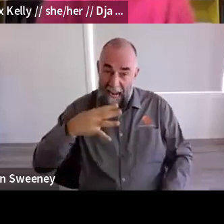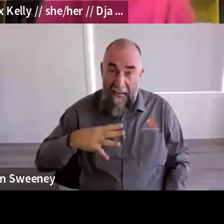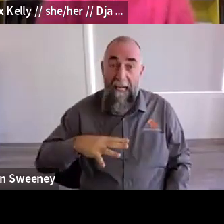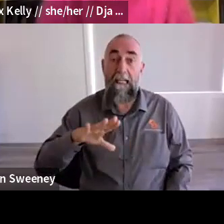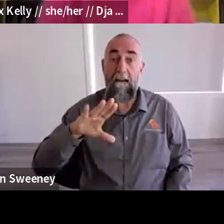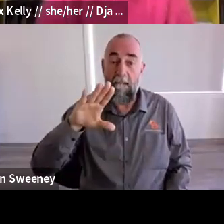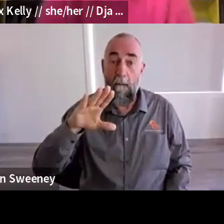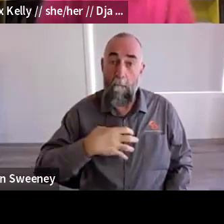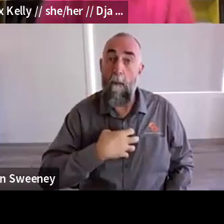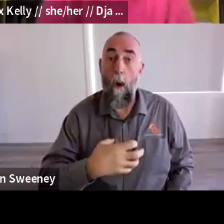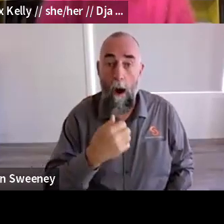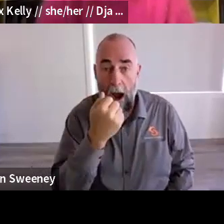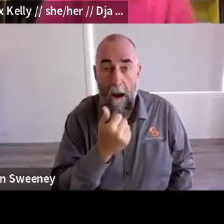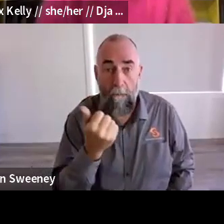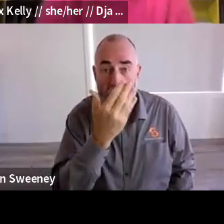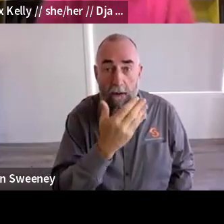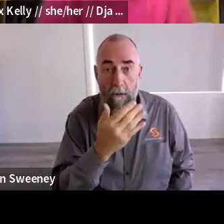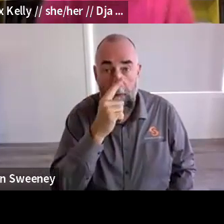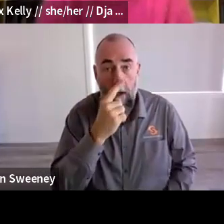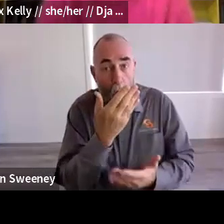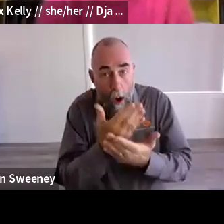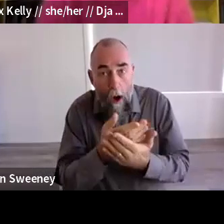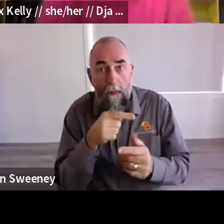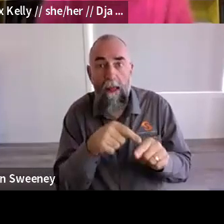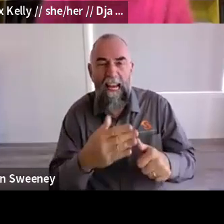descended to. I would like to - that board should consistent of more